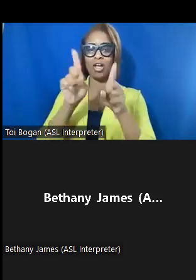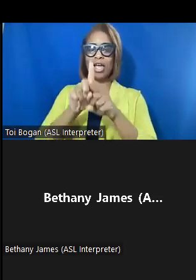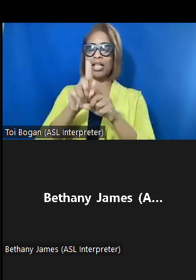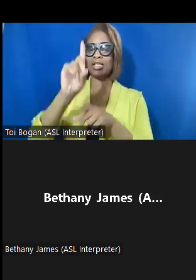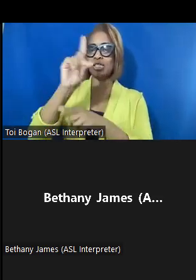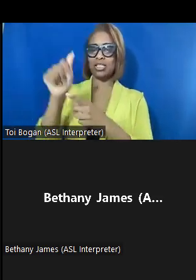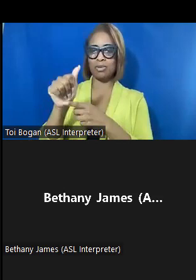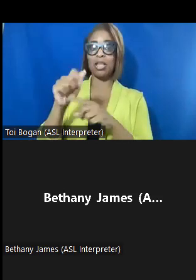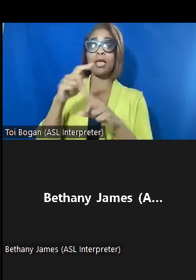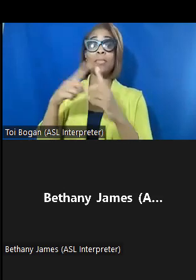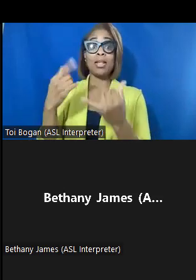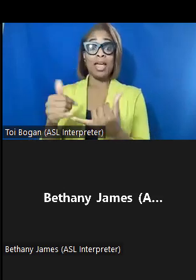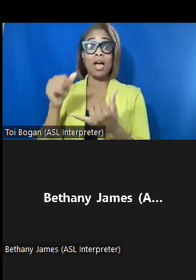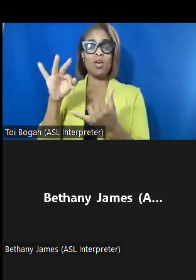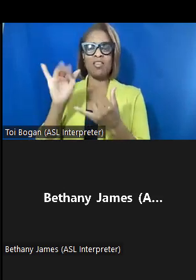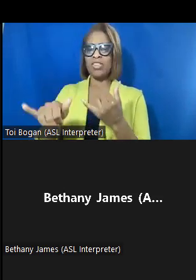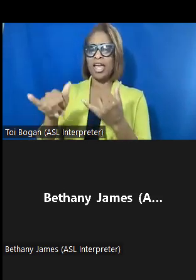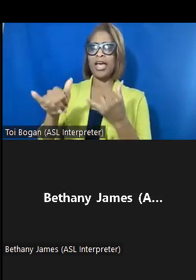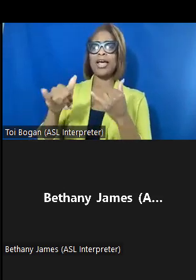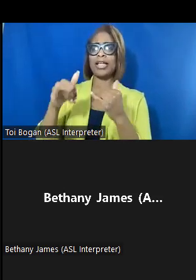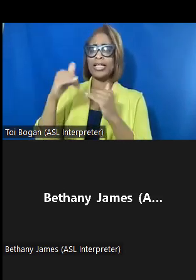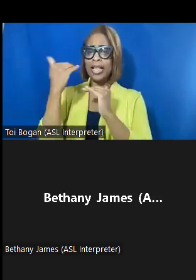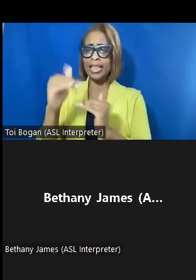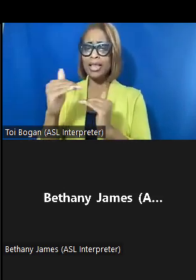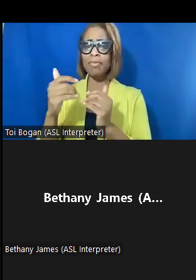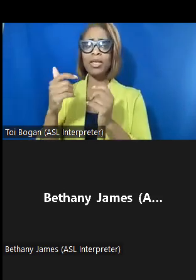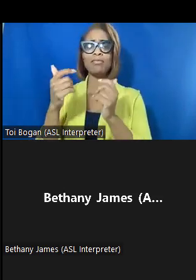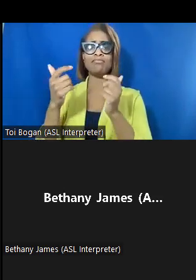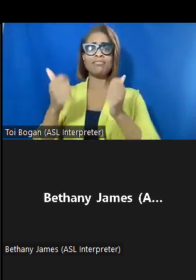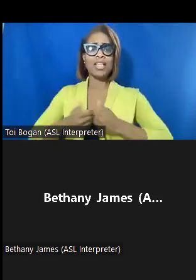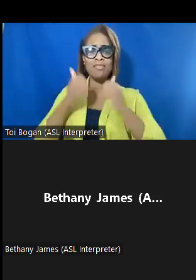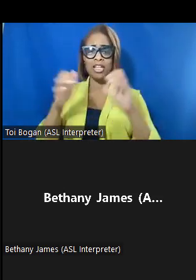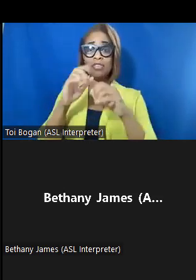But now if a condition substantially limits a major life activity when it's active, it